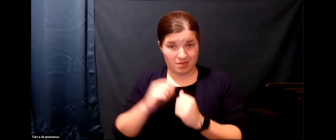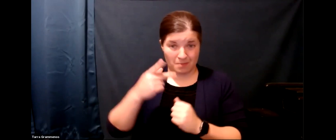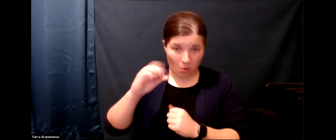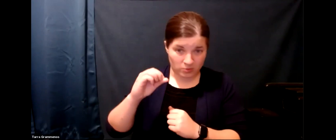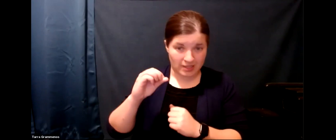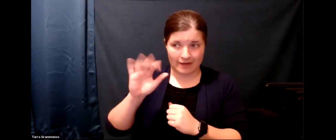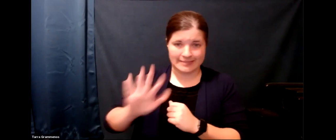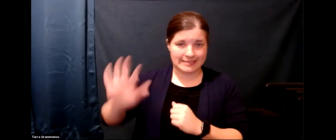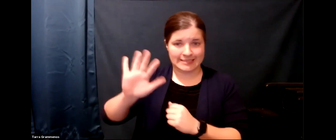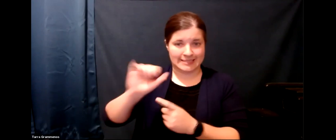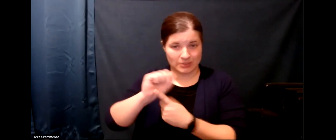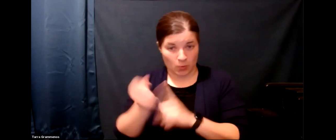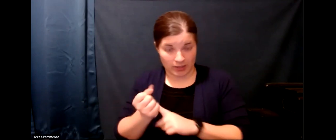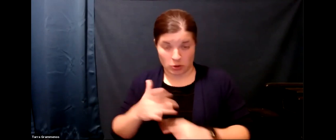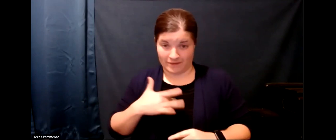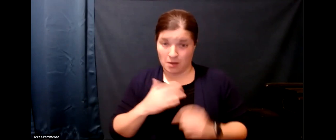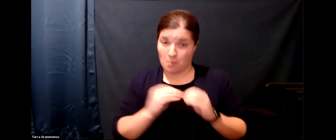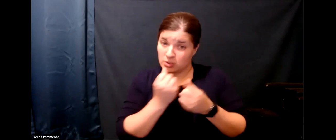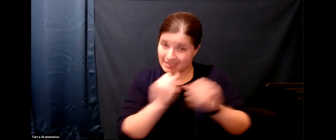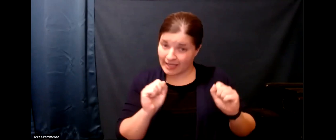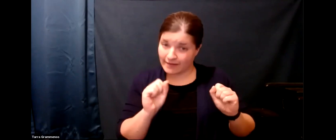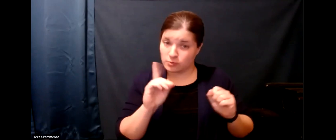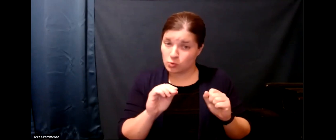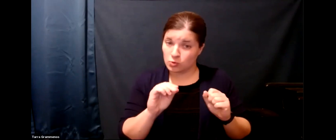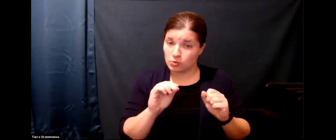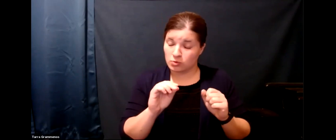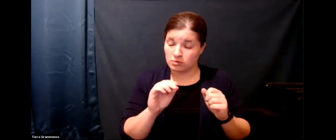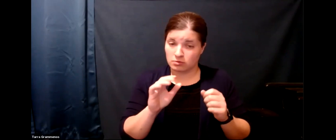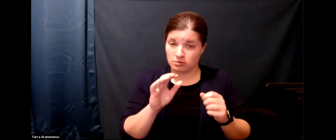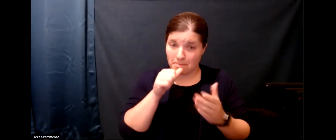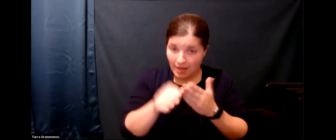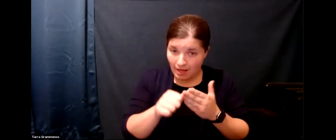Migdalia, I don't know if you feel that question has